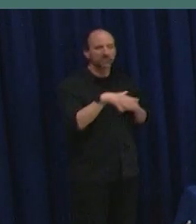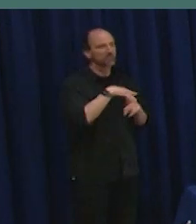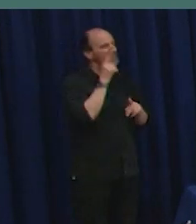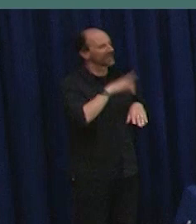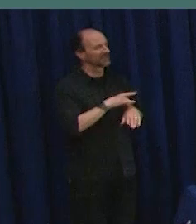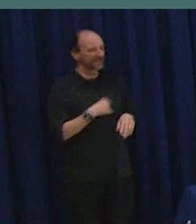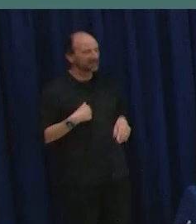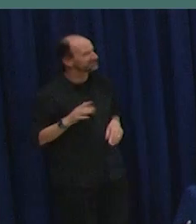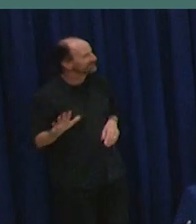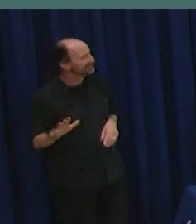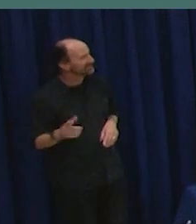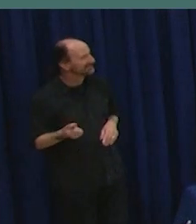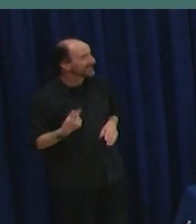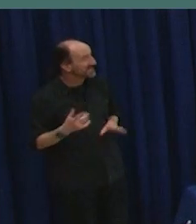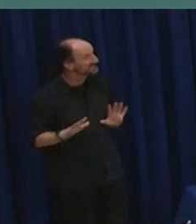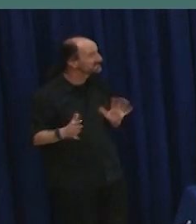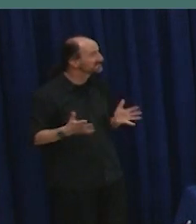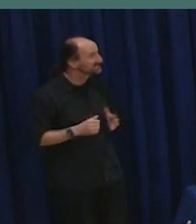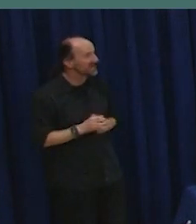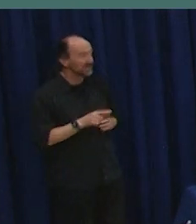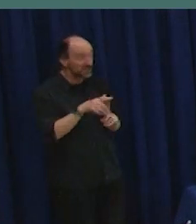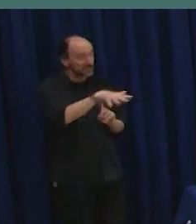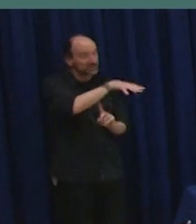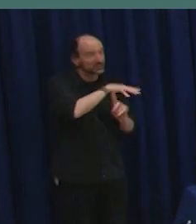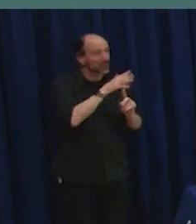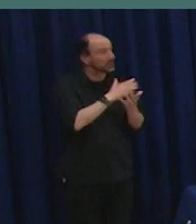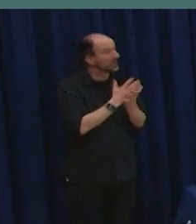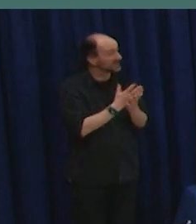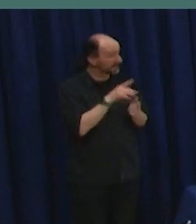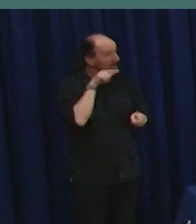social intervention is the most important thing we do and we think about, and what does that